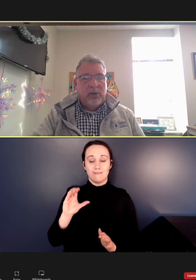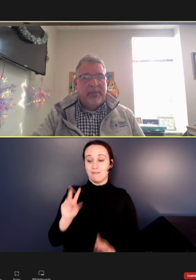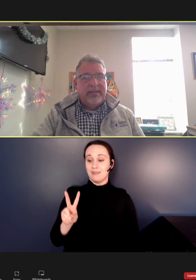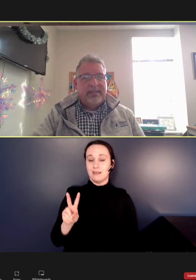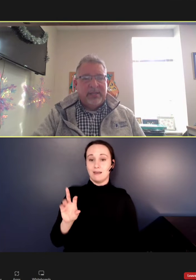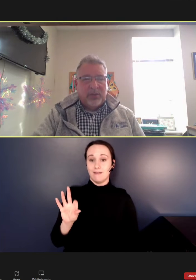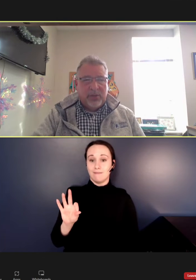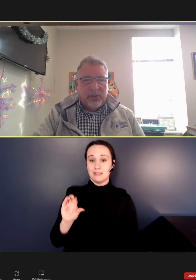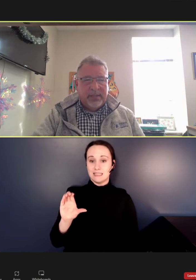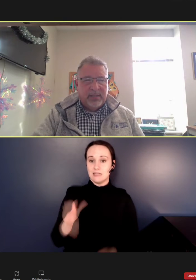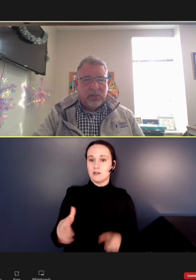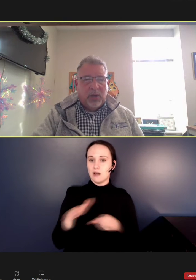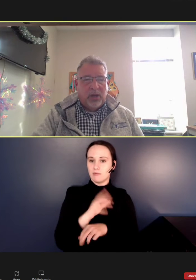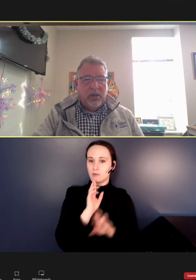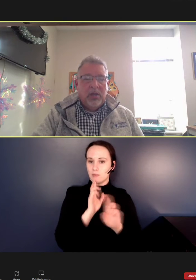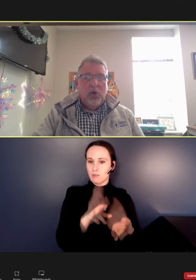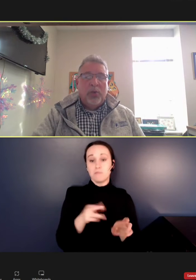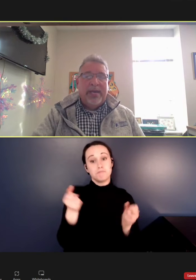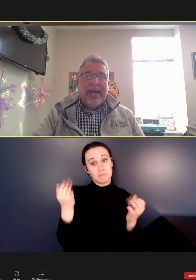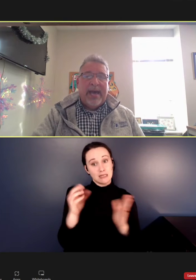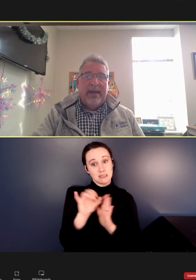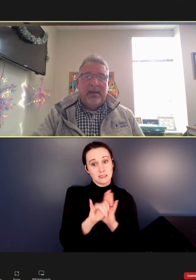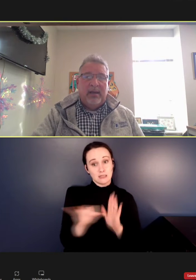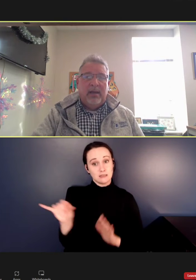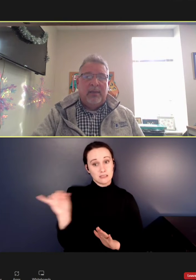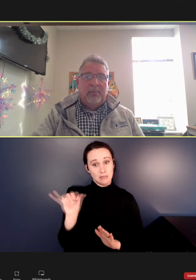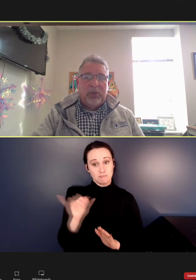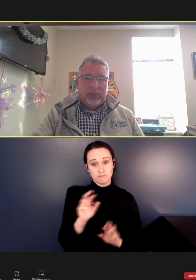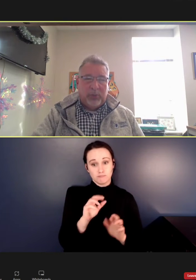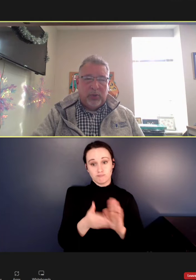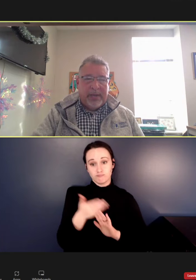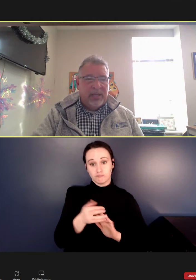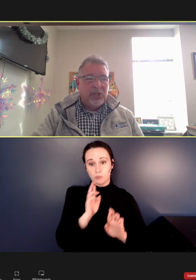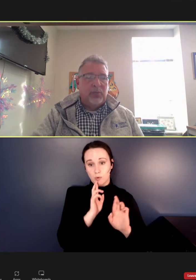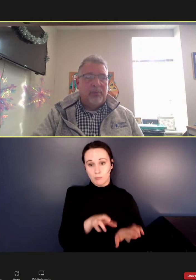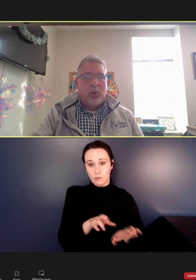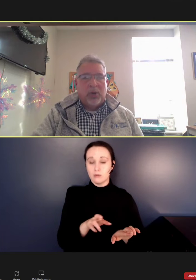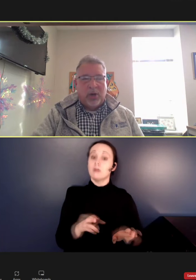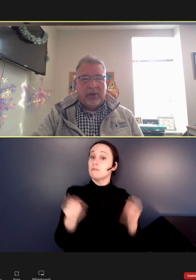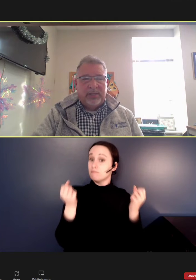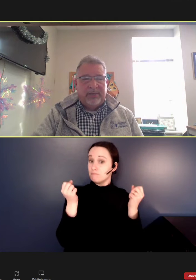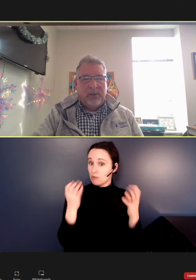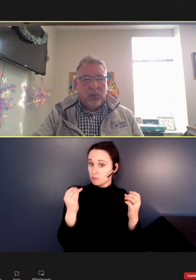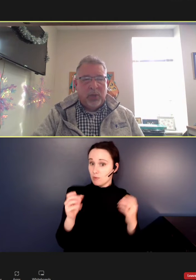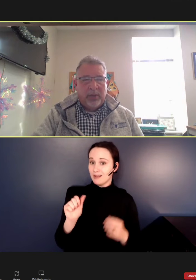I know many states are doing this as well. We had multiple antigen report cards, if you will,